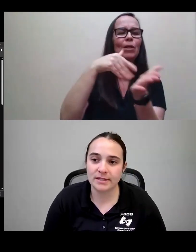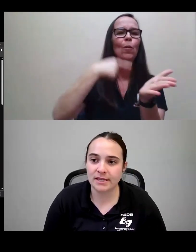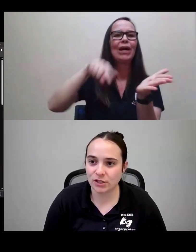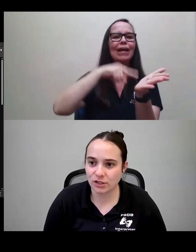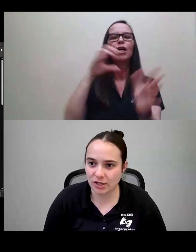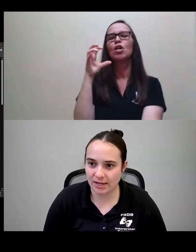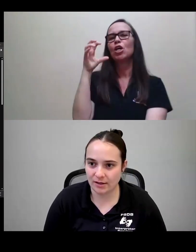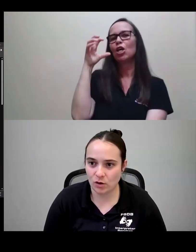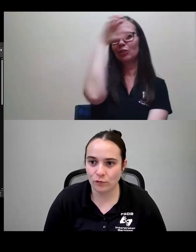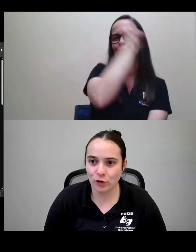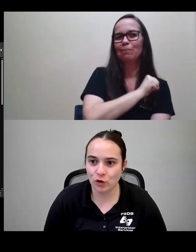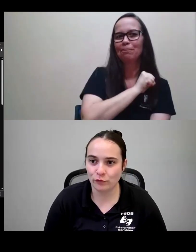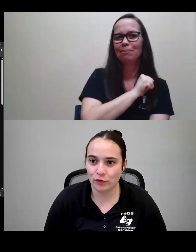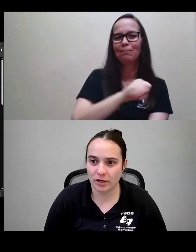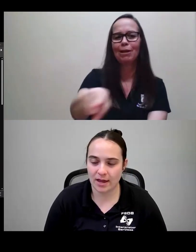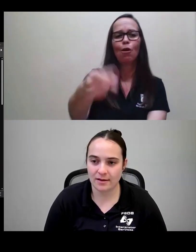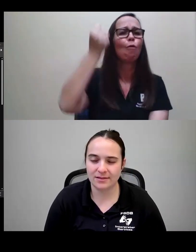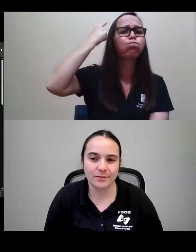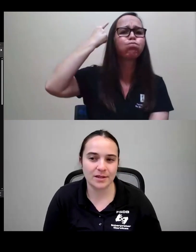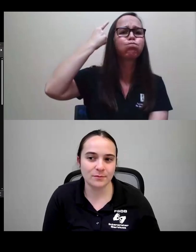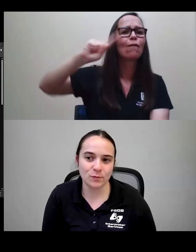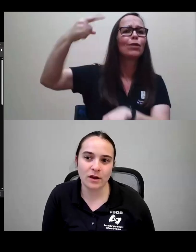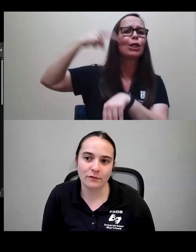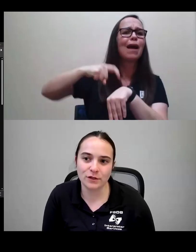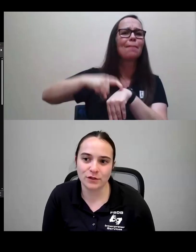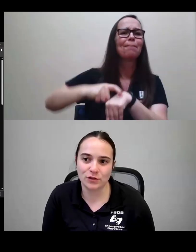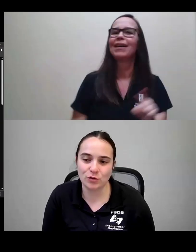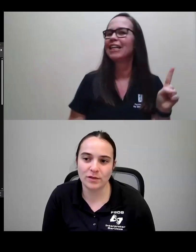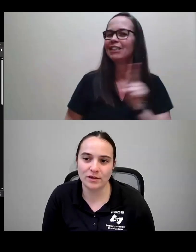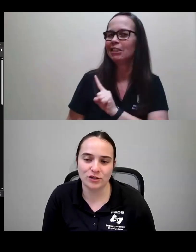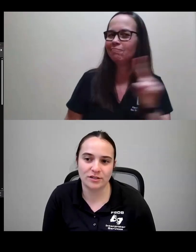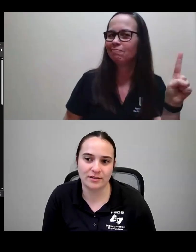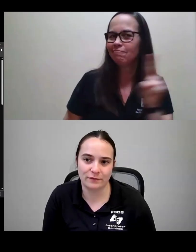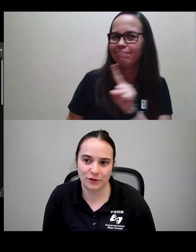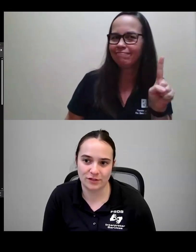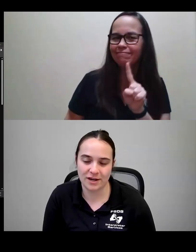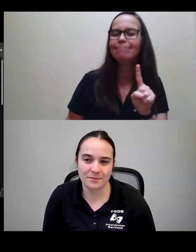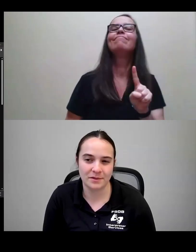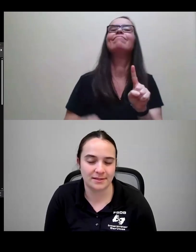the repetition over and over again. Sometimes we often assume they understand the first time,